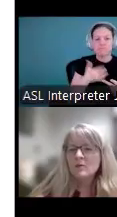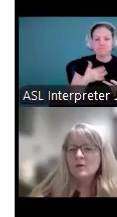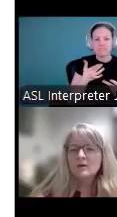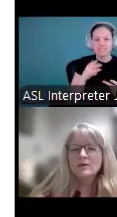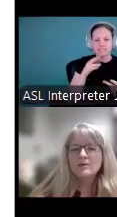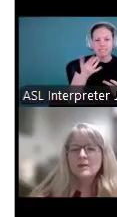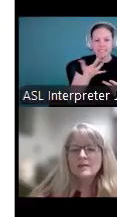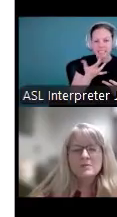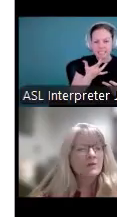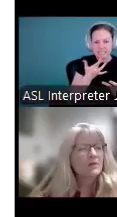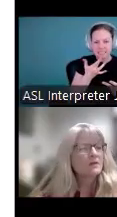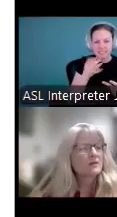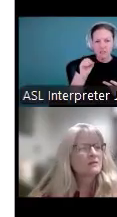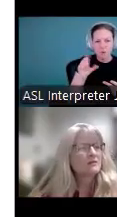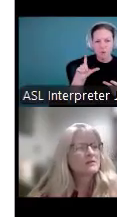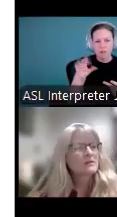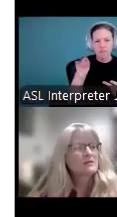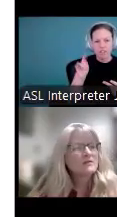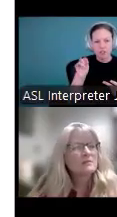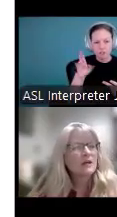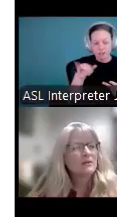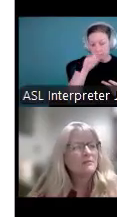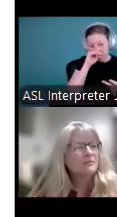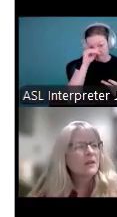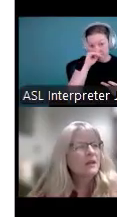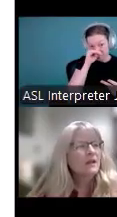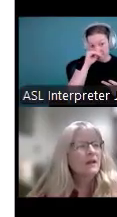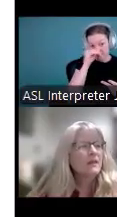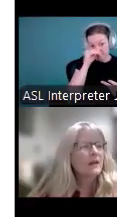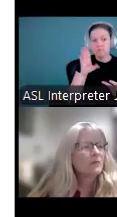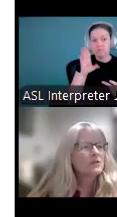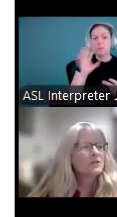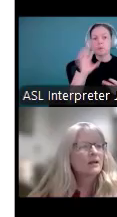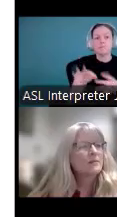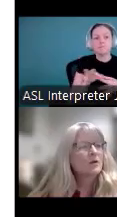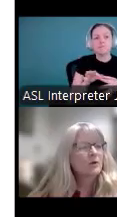oral piece with the sense of smell, and then we'll talk about